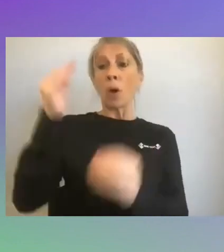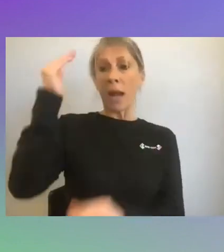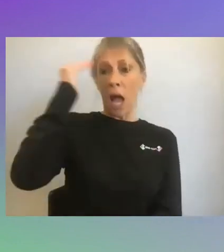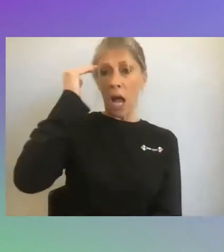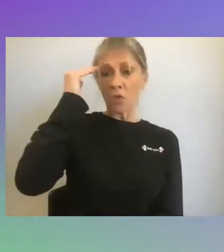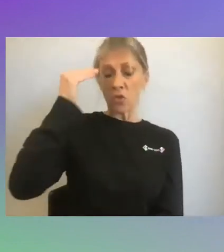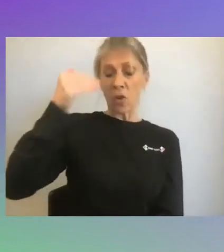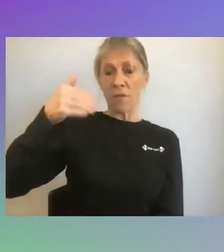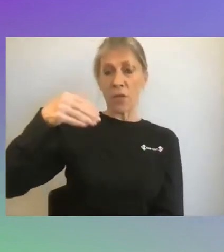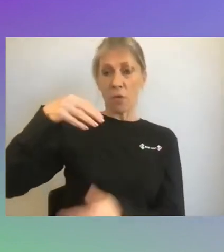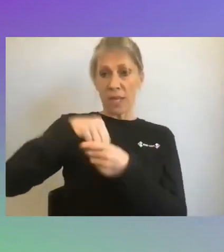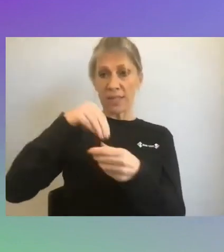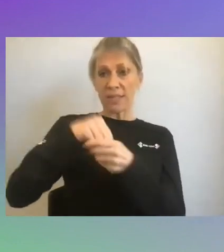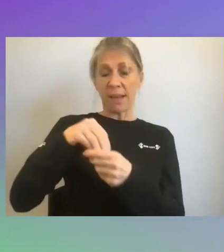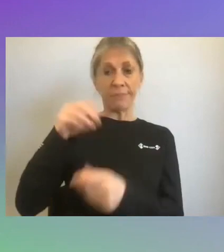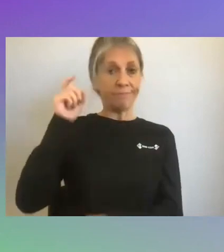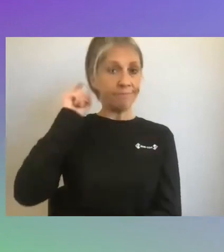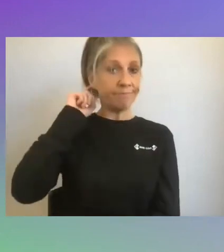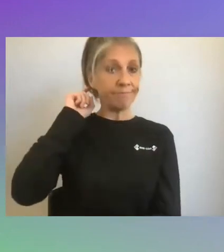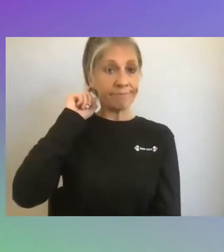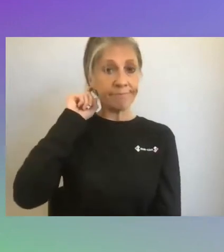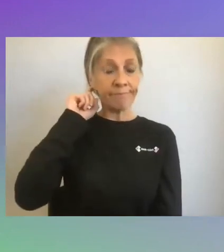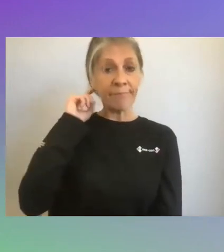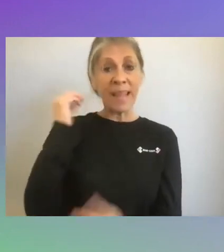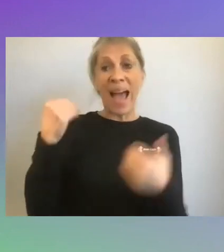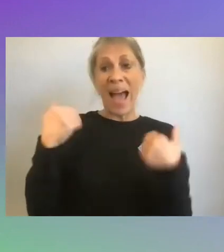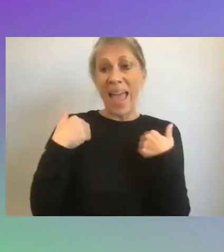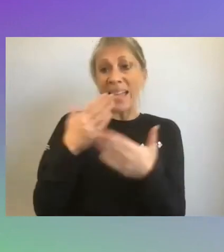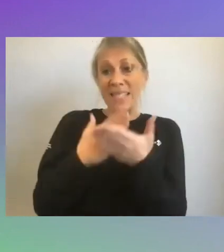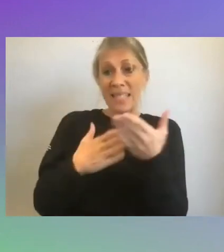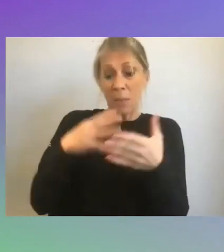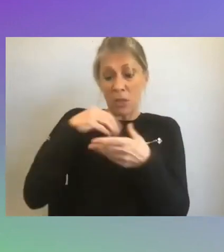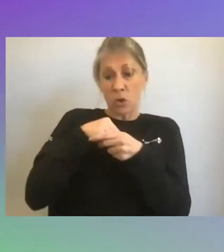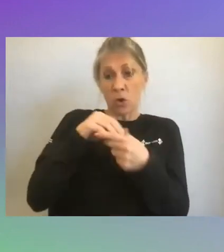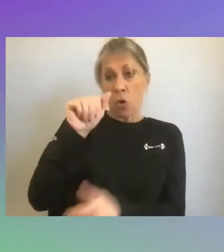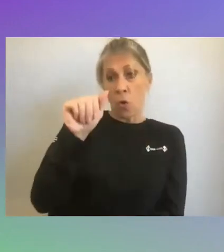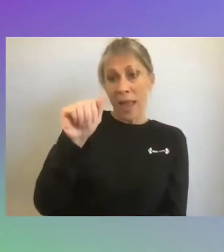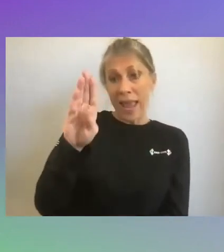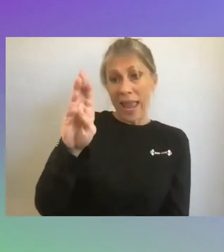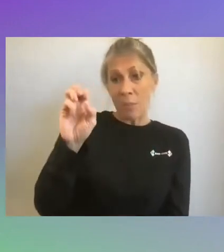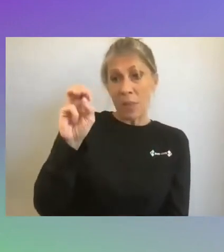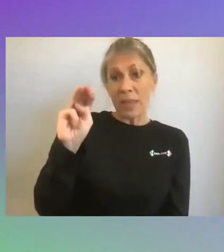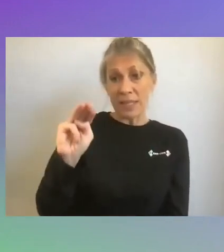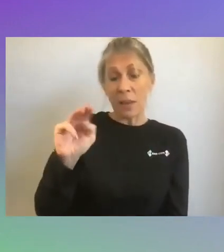external bias, but like I said, I had some internal ableism that